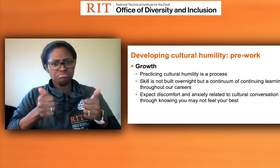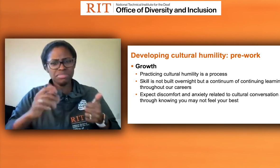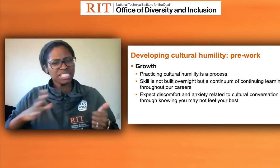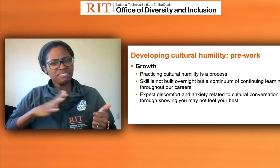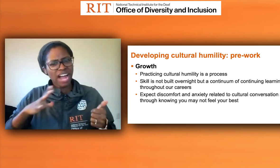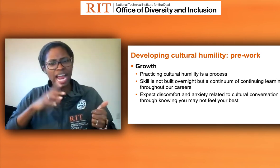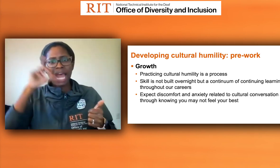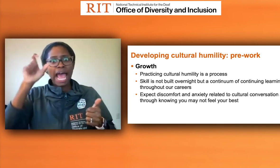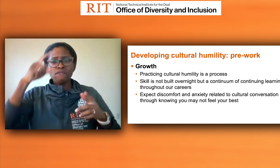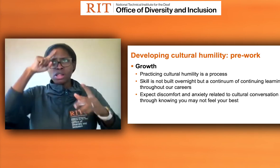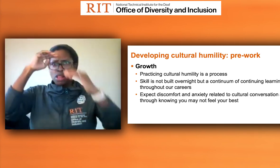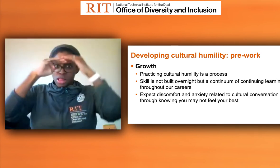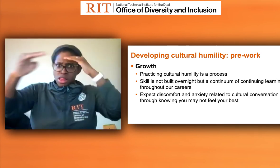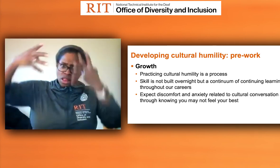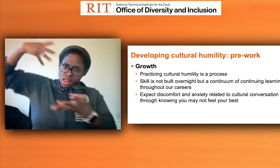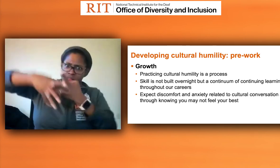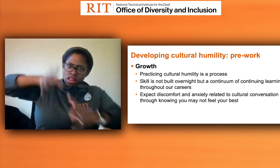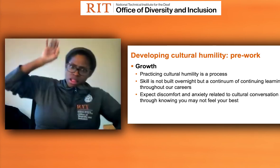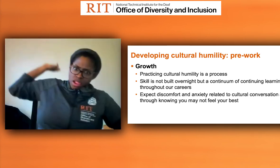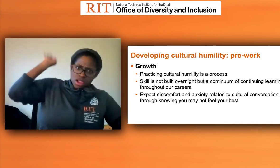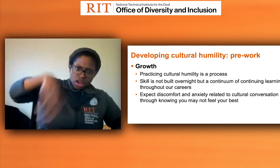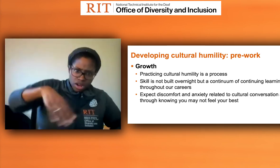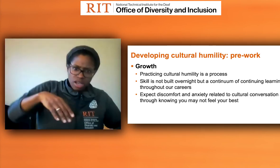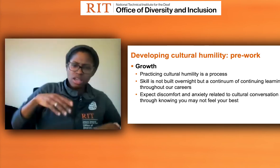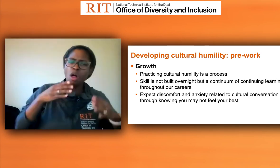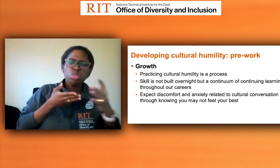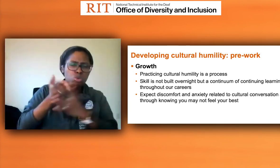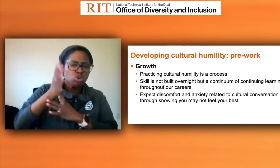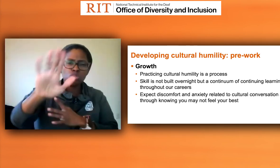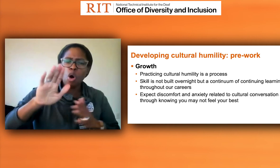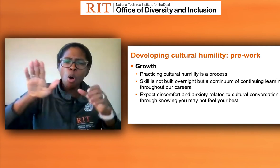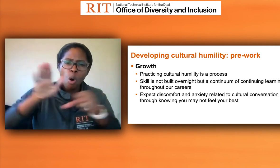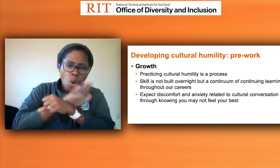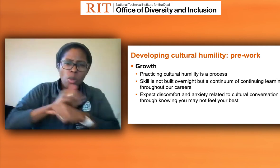to change your mind. If we all thought the same without growth